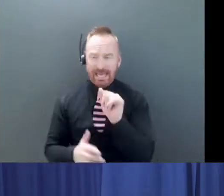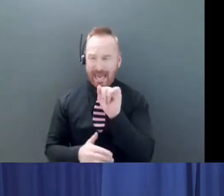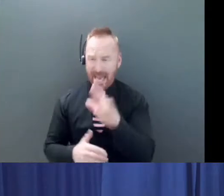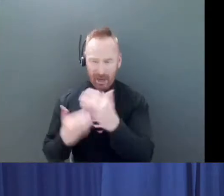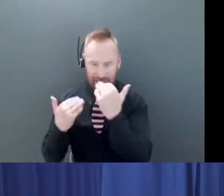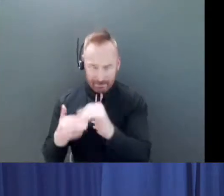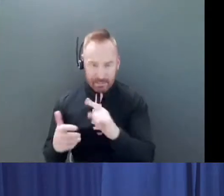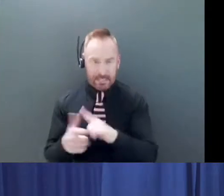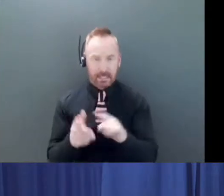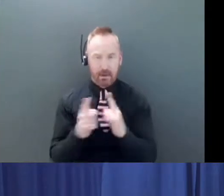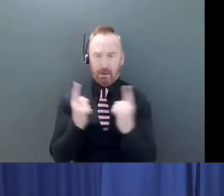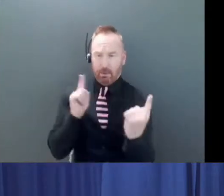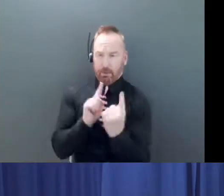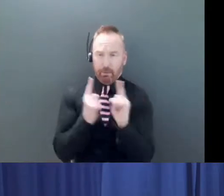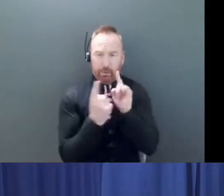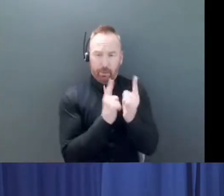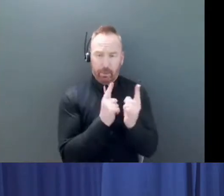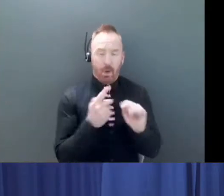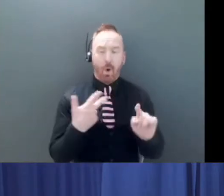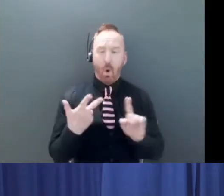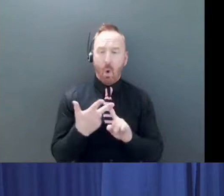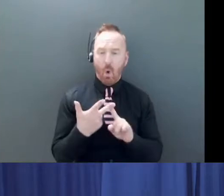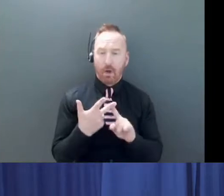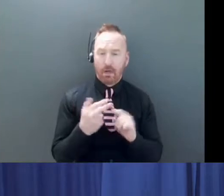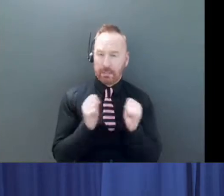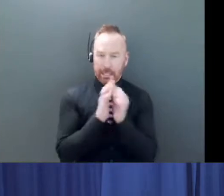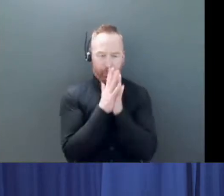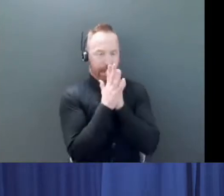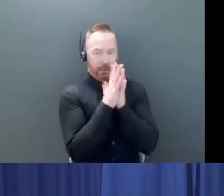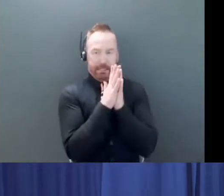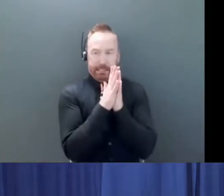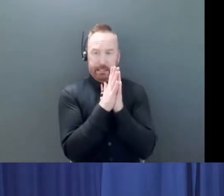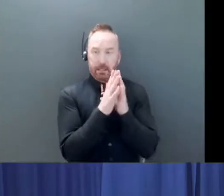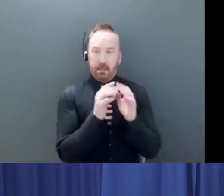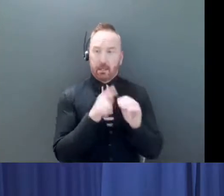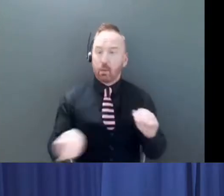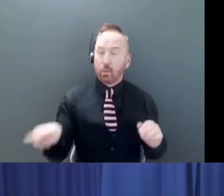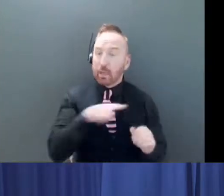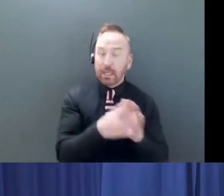Let's get smarter about when and where we use masks and keep this happened at least through the coming months.